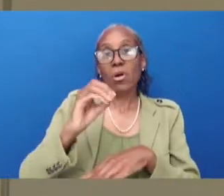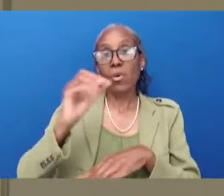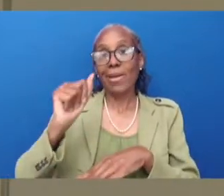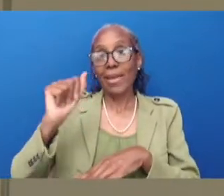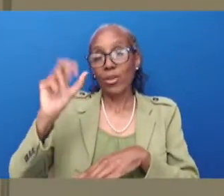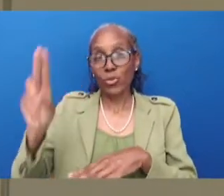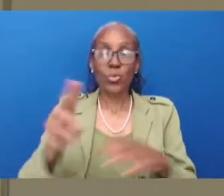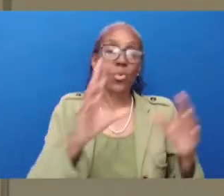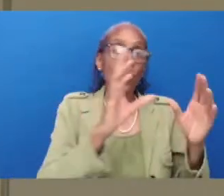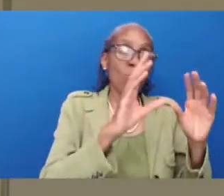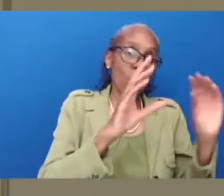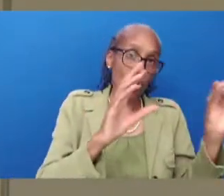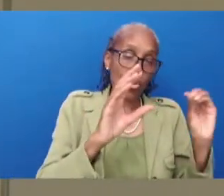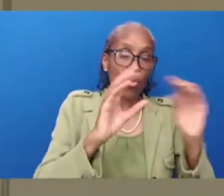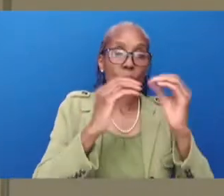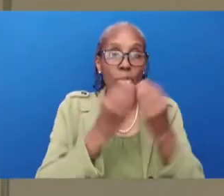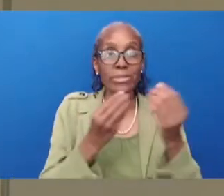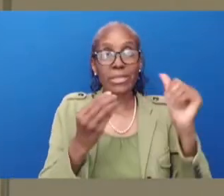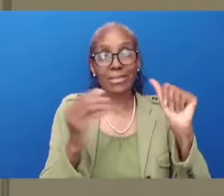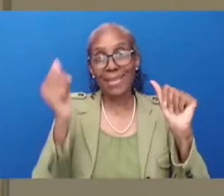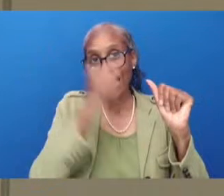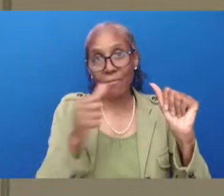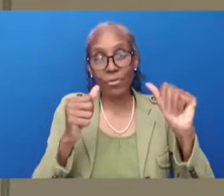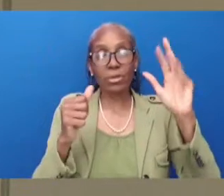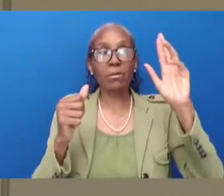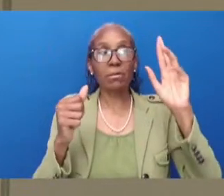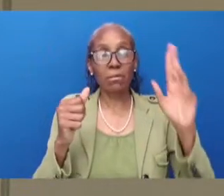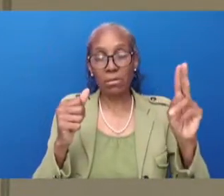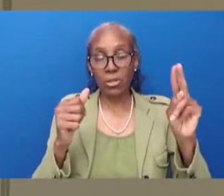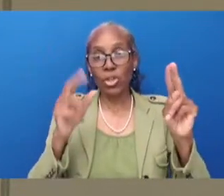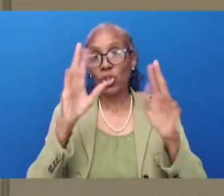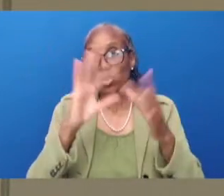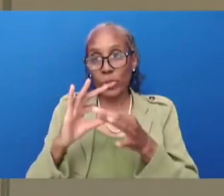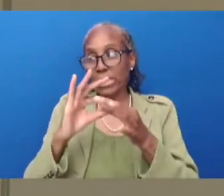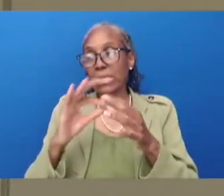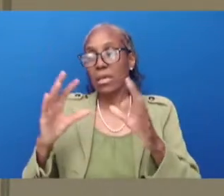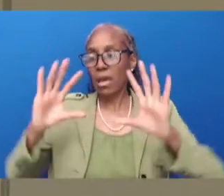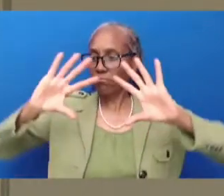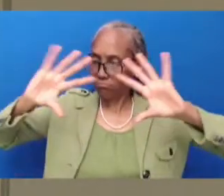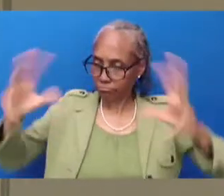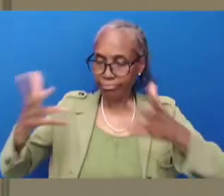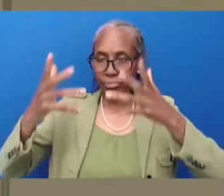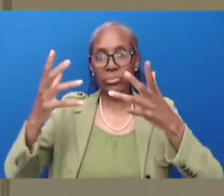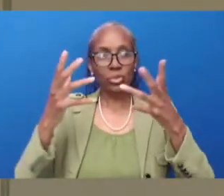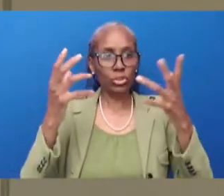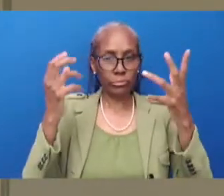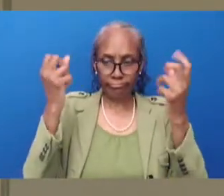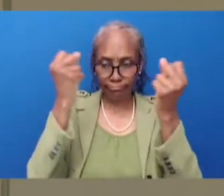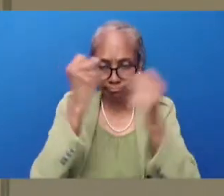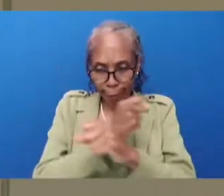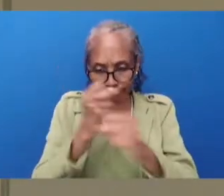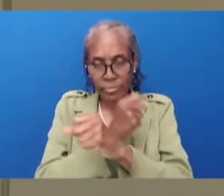OF AFRICAN UNITY.